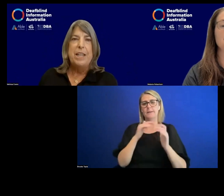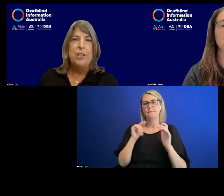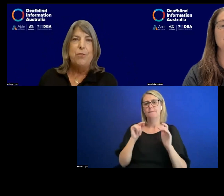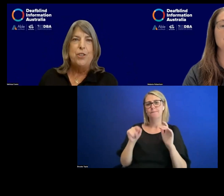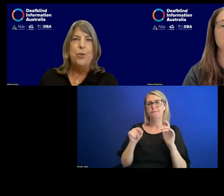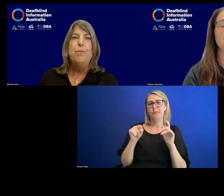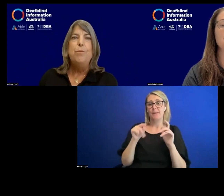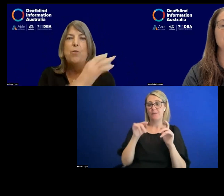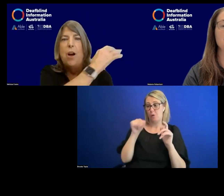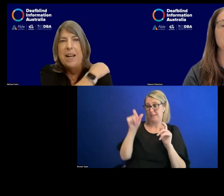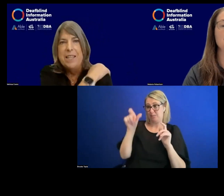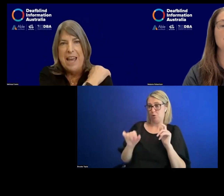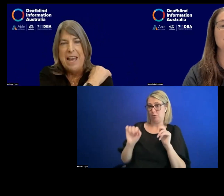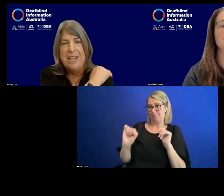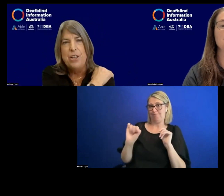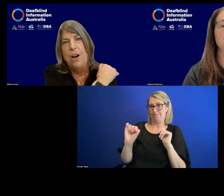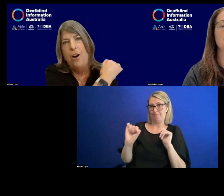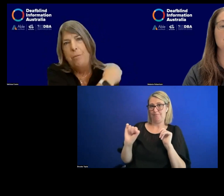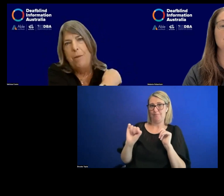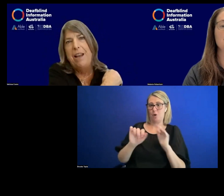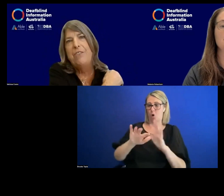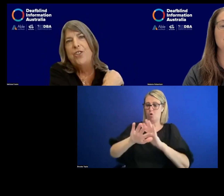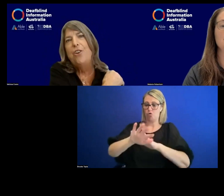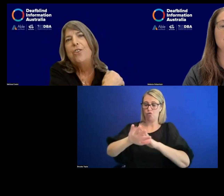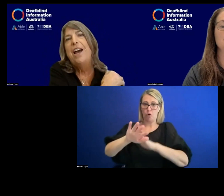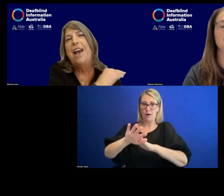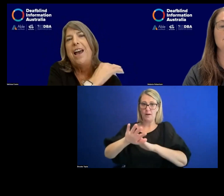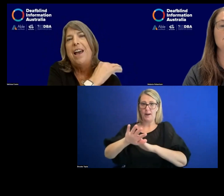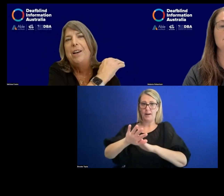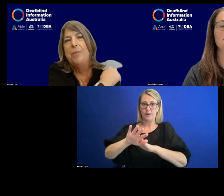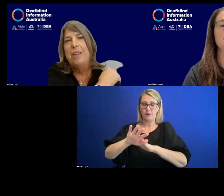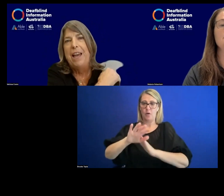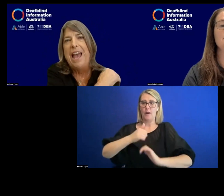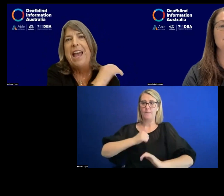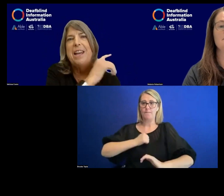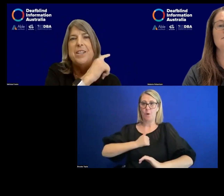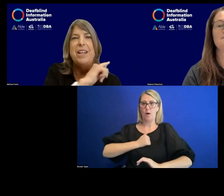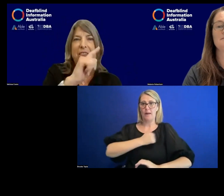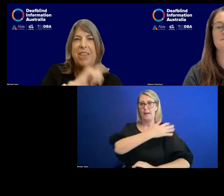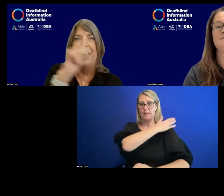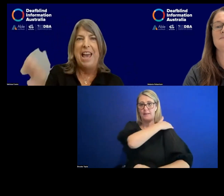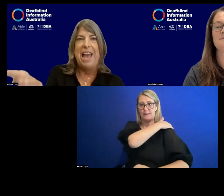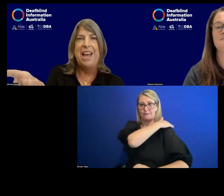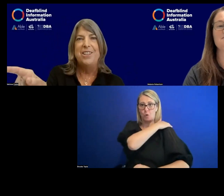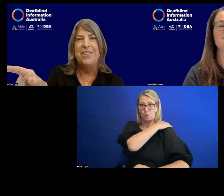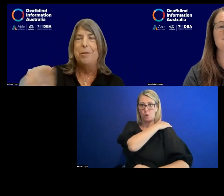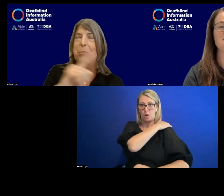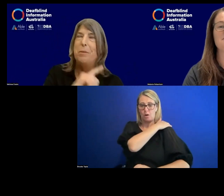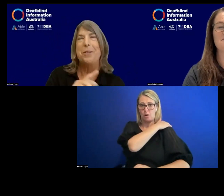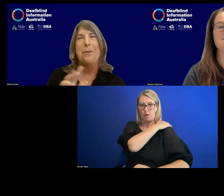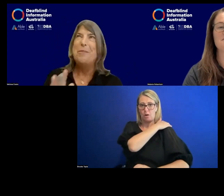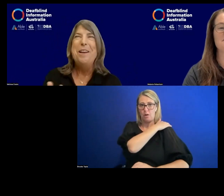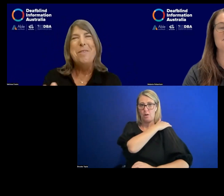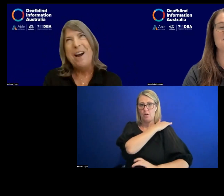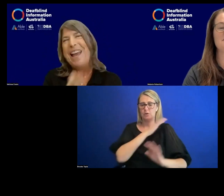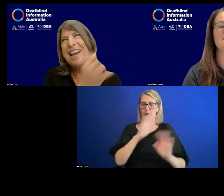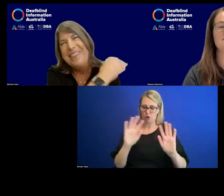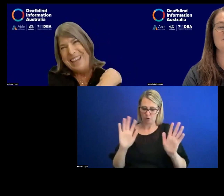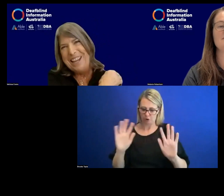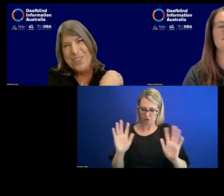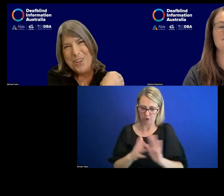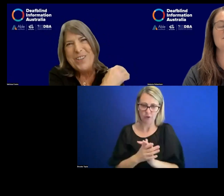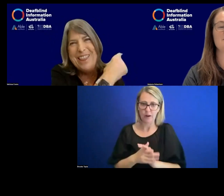individual it is right hand on my left shoulder and their hand - my hand on their left shoulder,